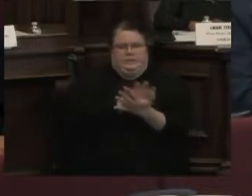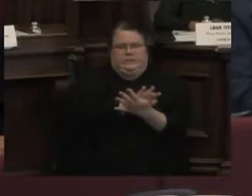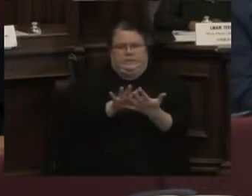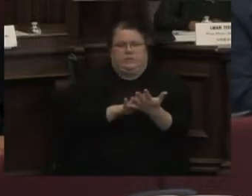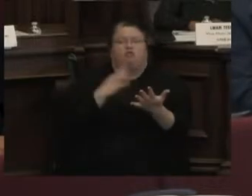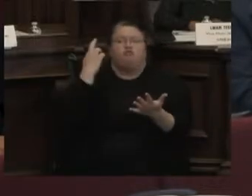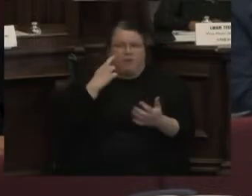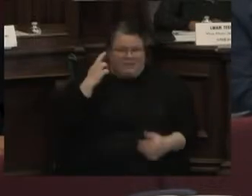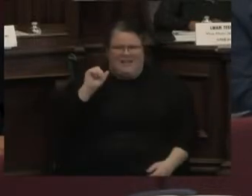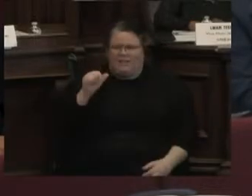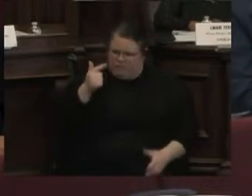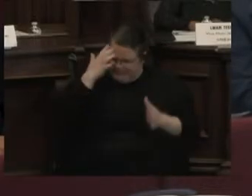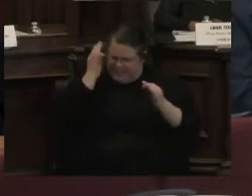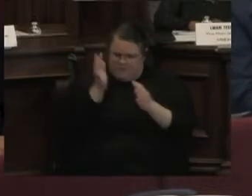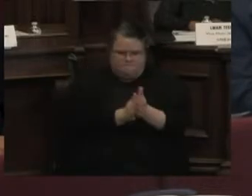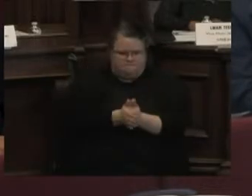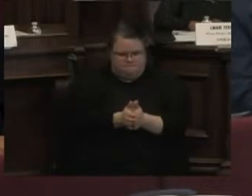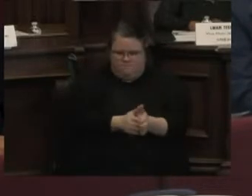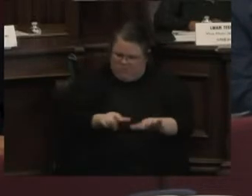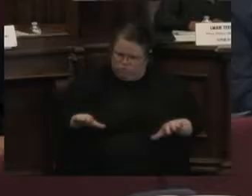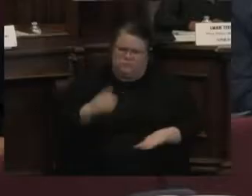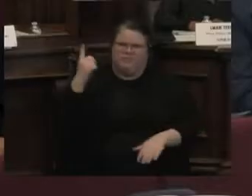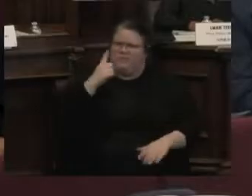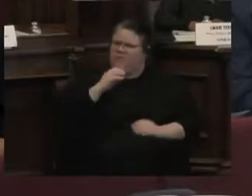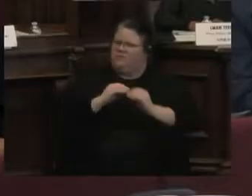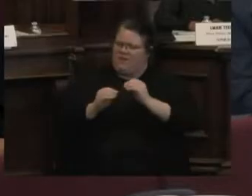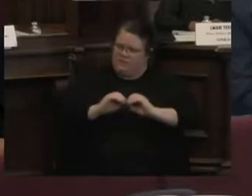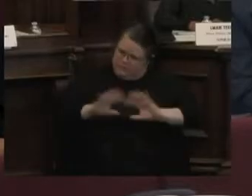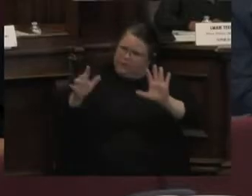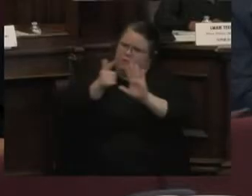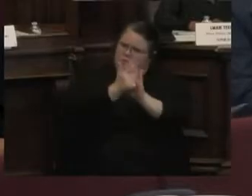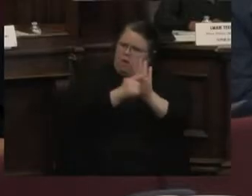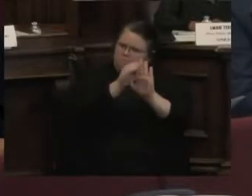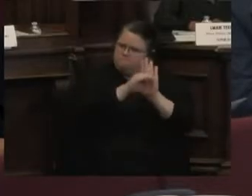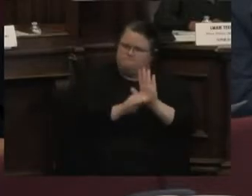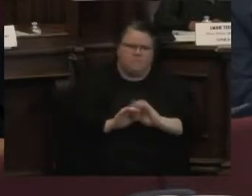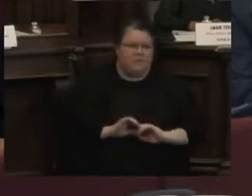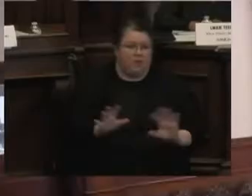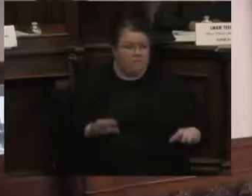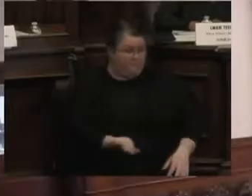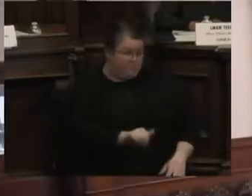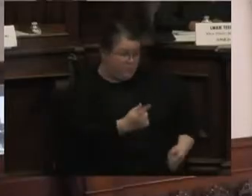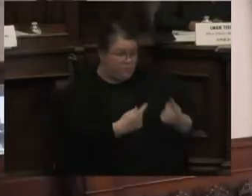LEP people. The law is not